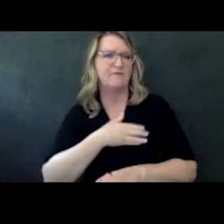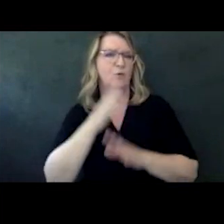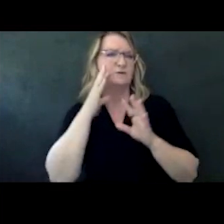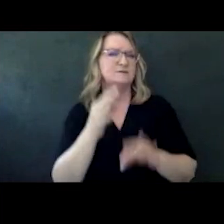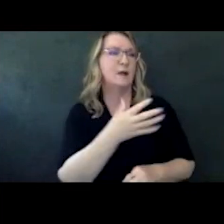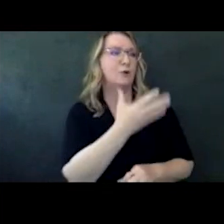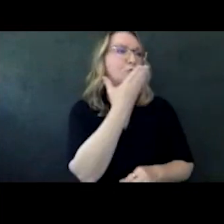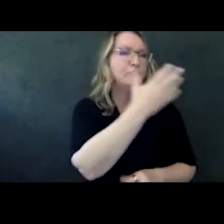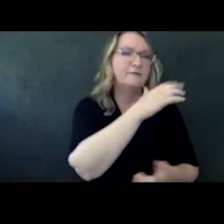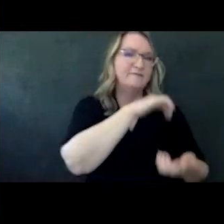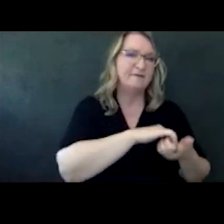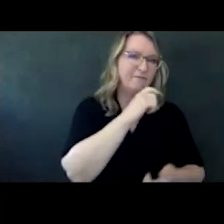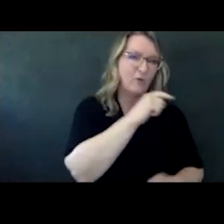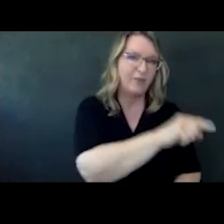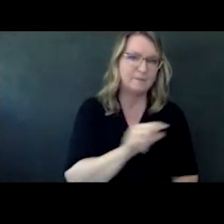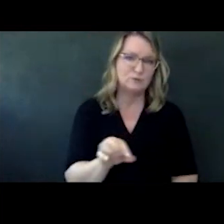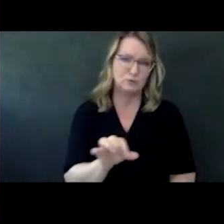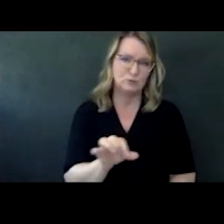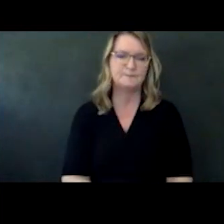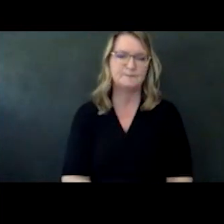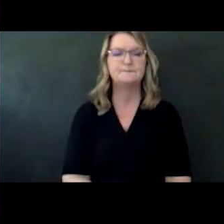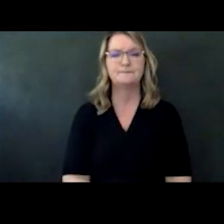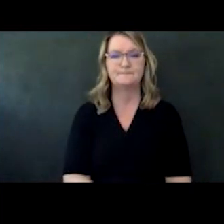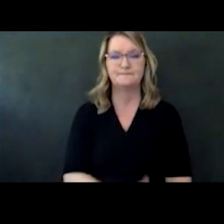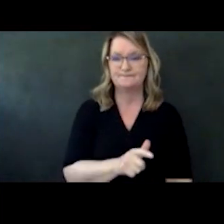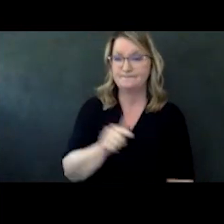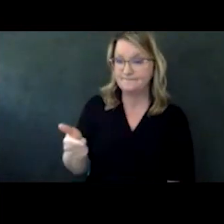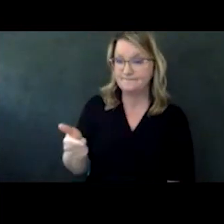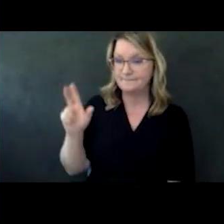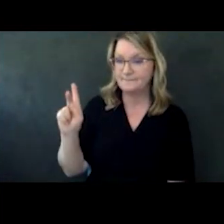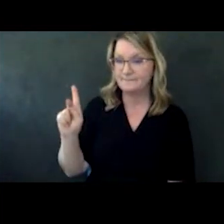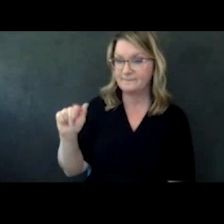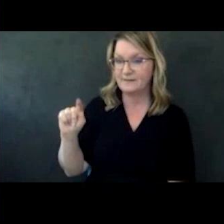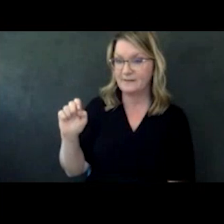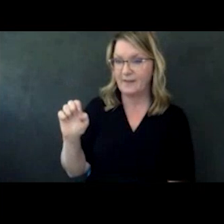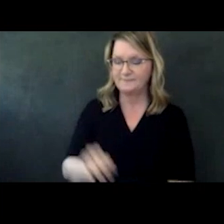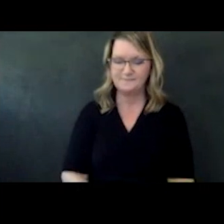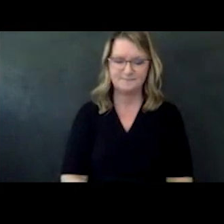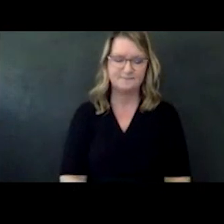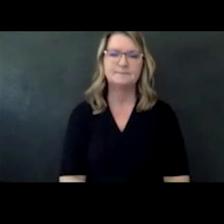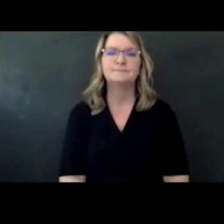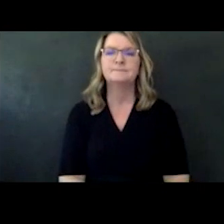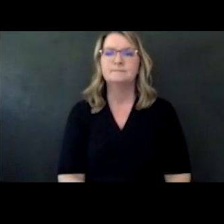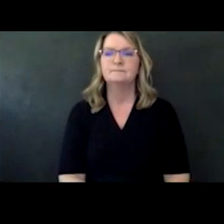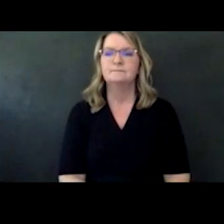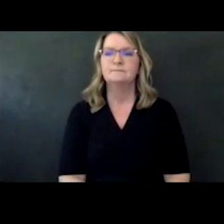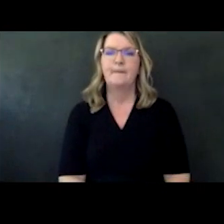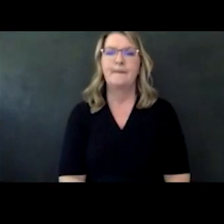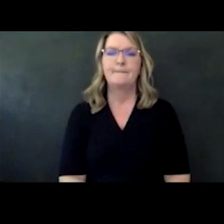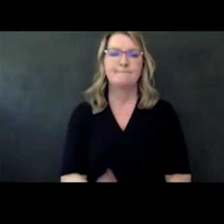them. Passing it back to you, Kate. [Kate] Thanks, Rachel. Slide 29,